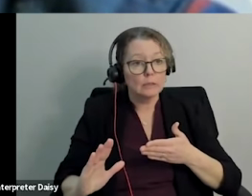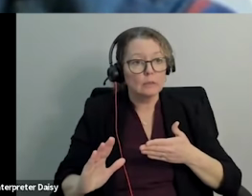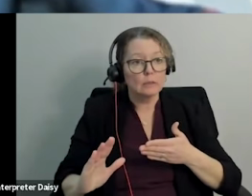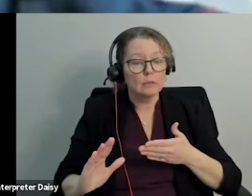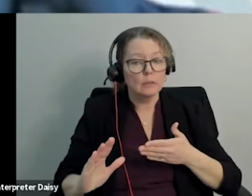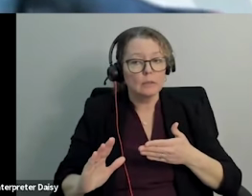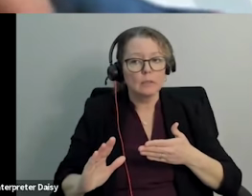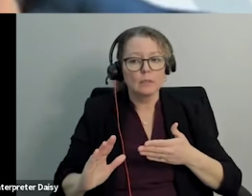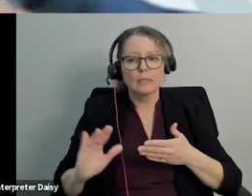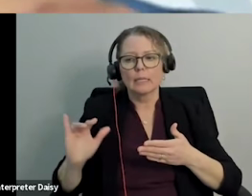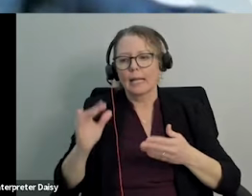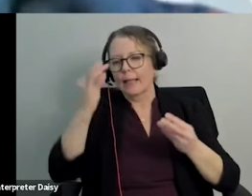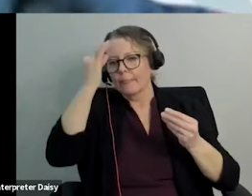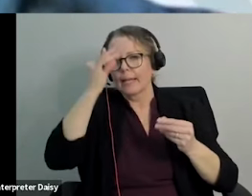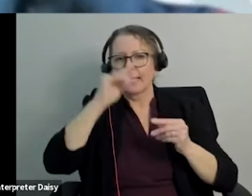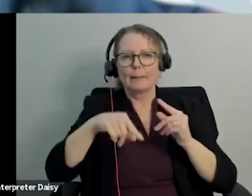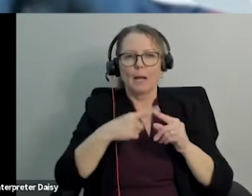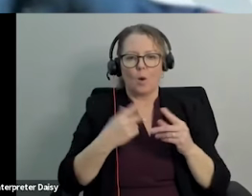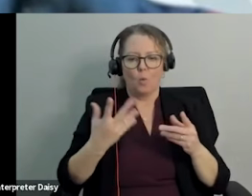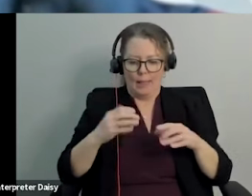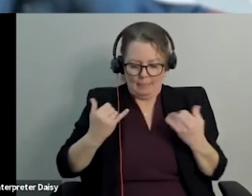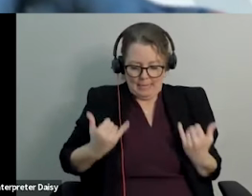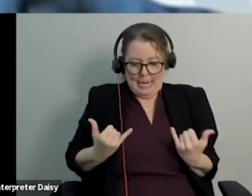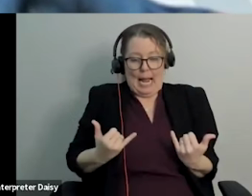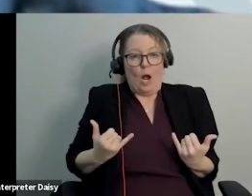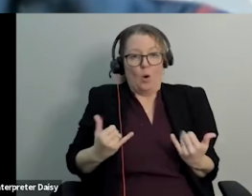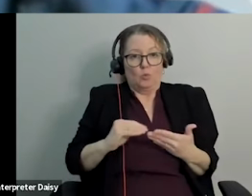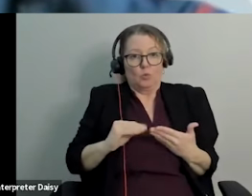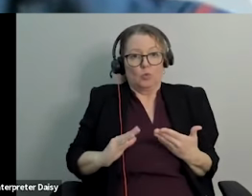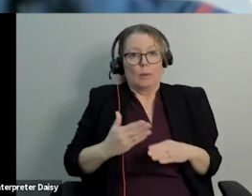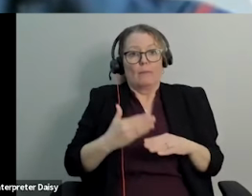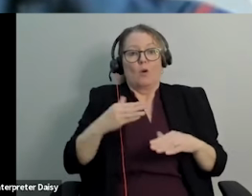So to think about the things they could do now as students before entering the workforce